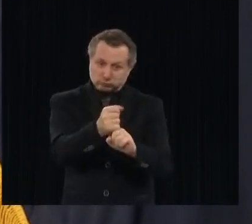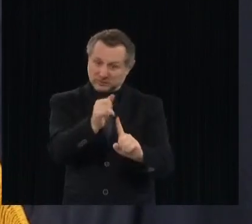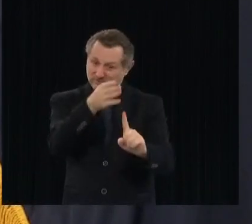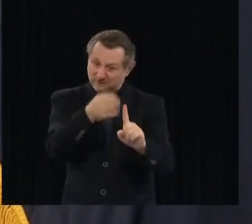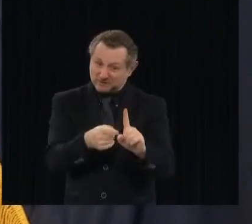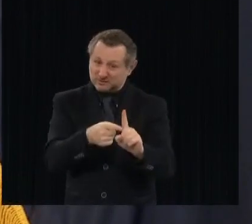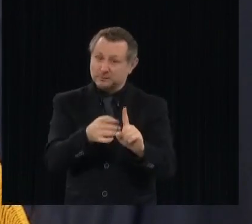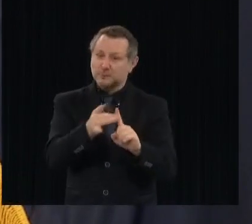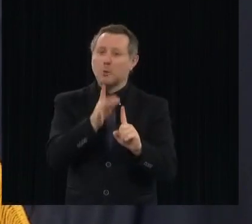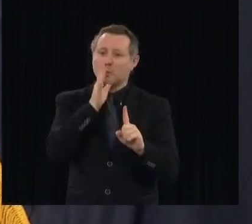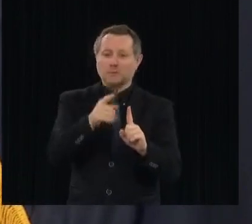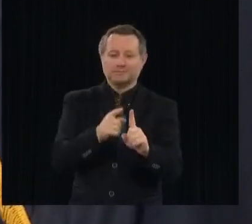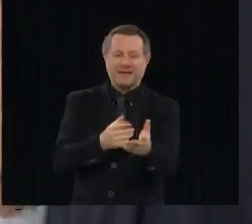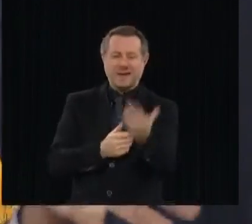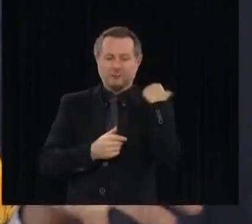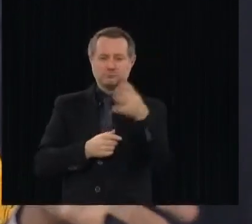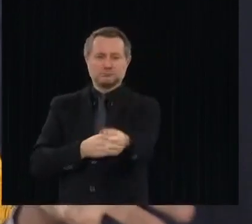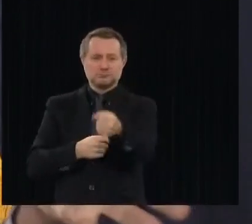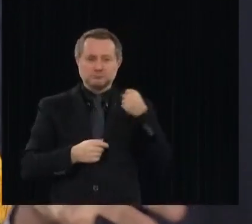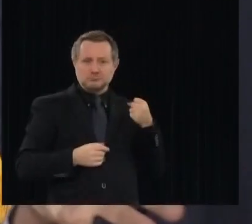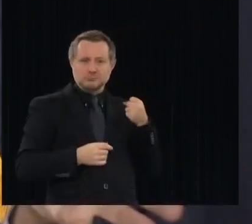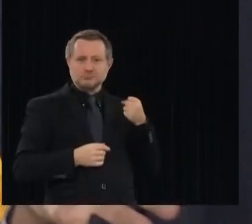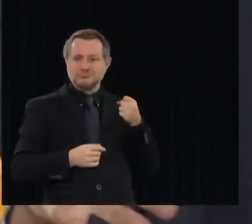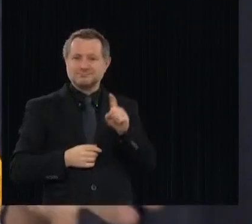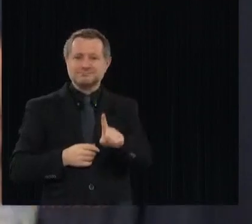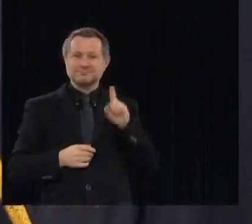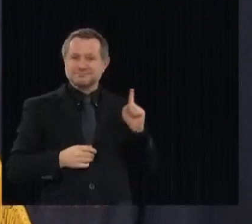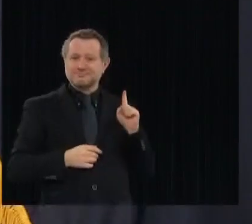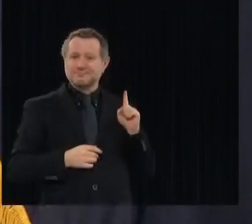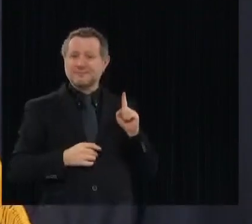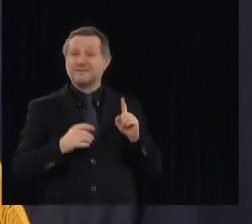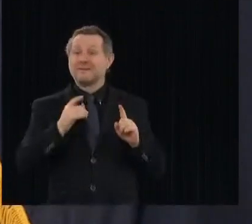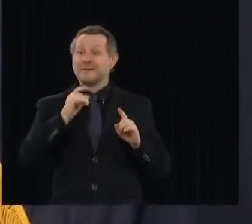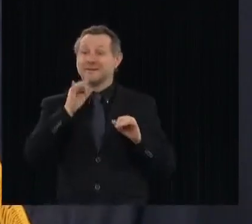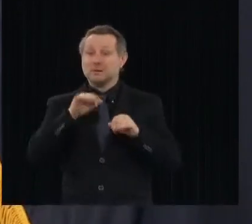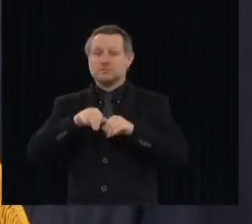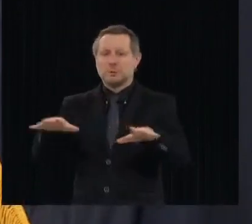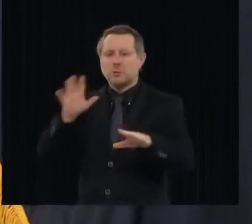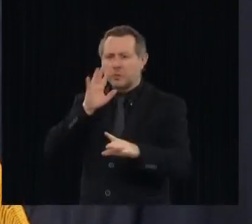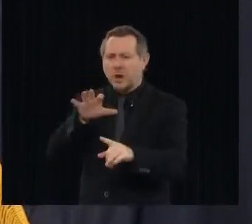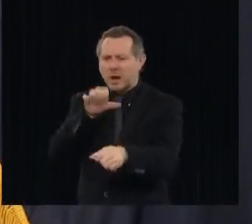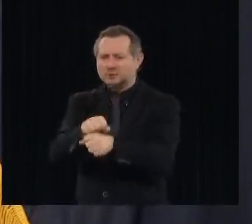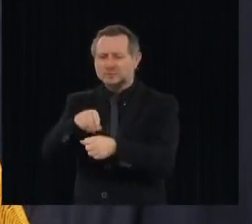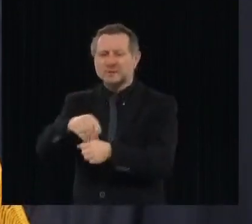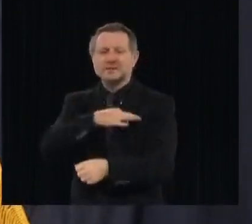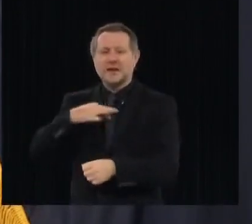COAL MINES FOR THAT NURSING HOME. IF YOU HAVE A PROBLEM WITH COVID